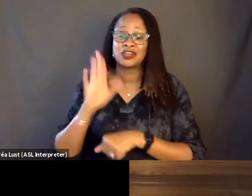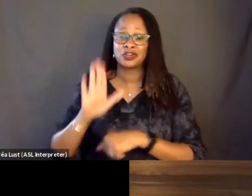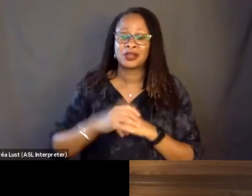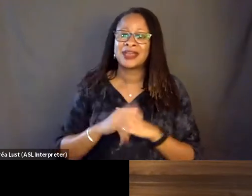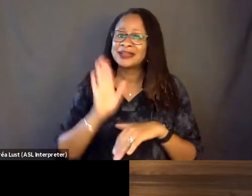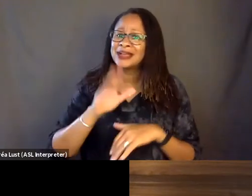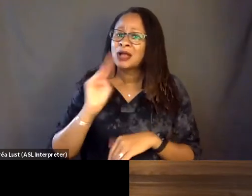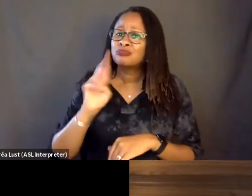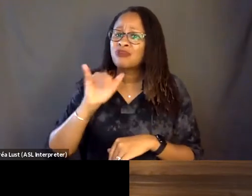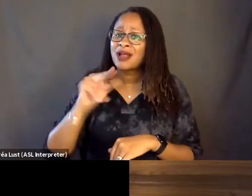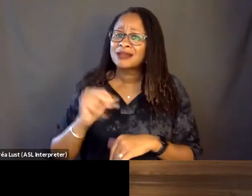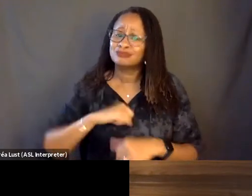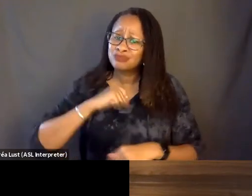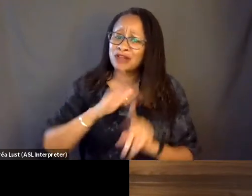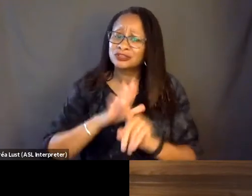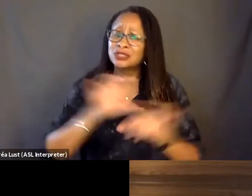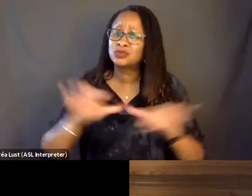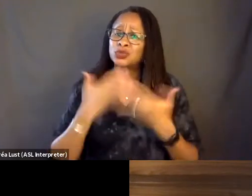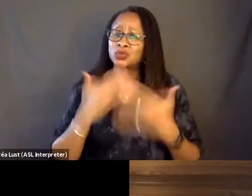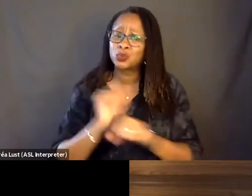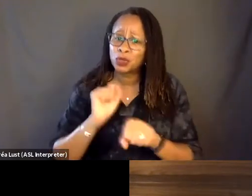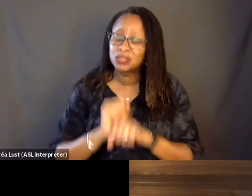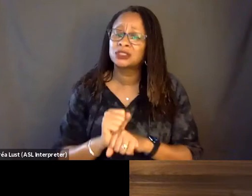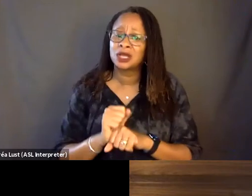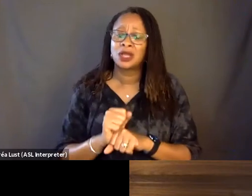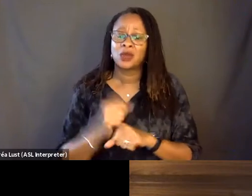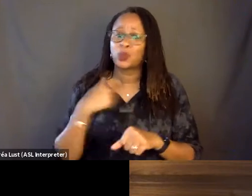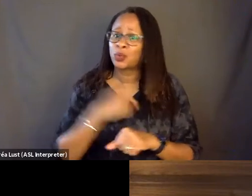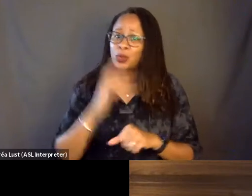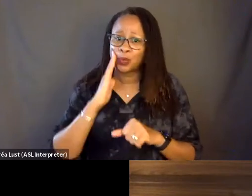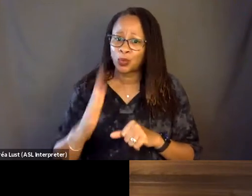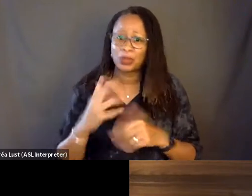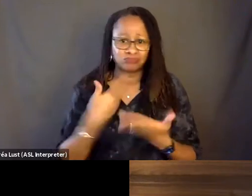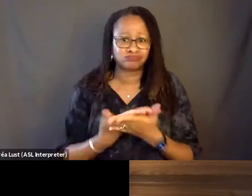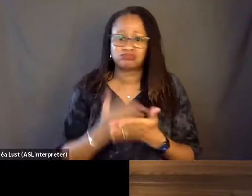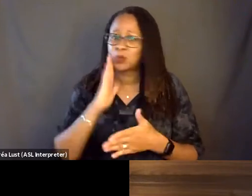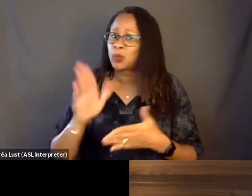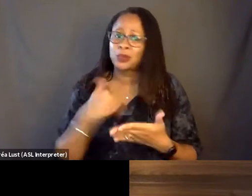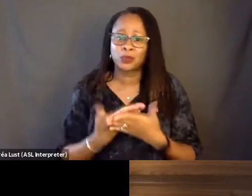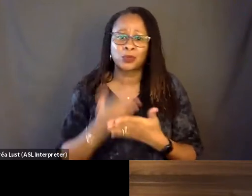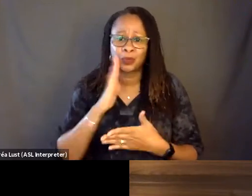Be proud of yourself. You're doing good work. We're going to get there.